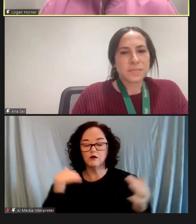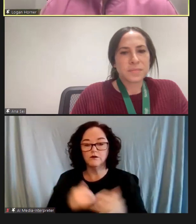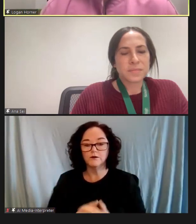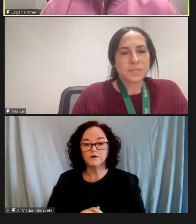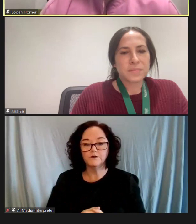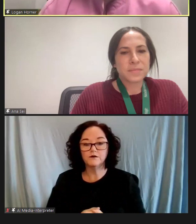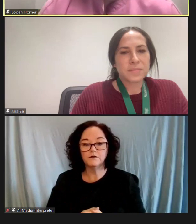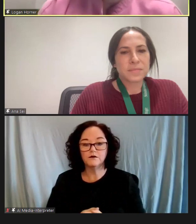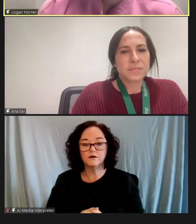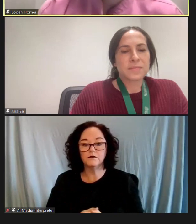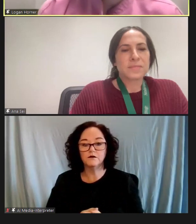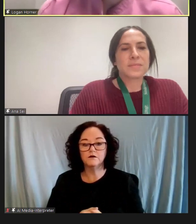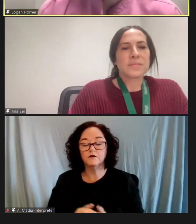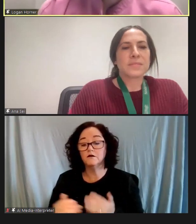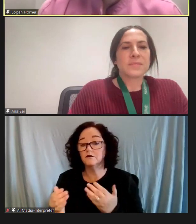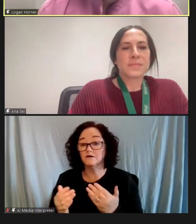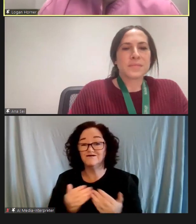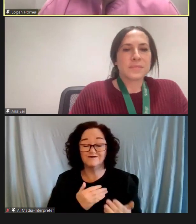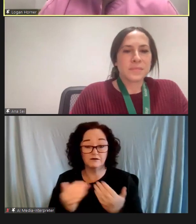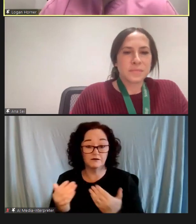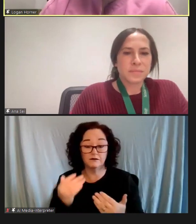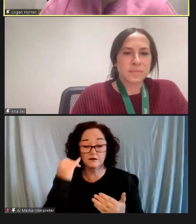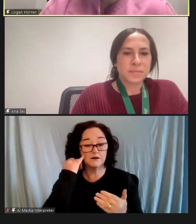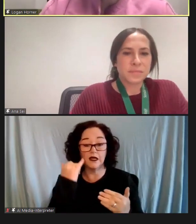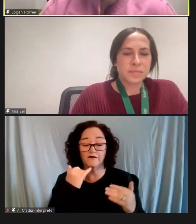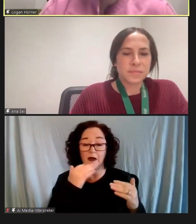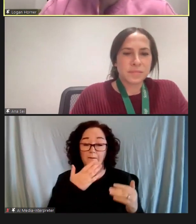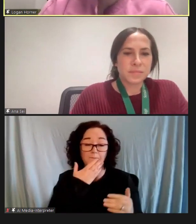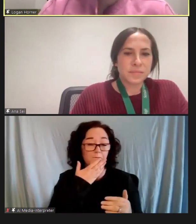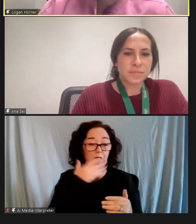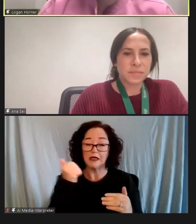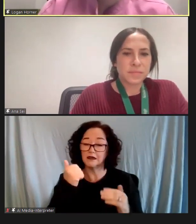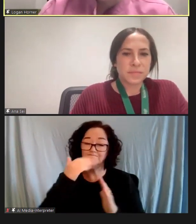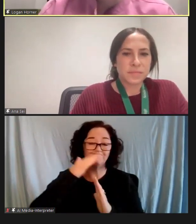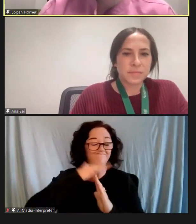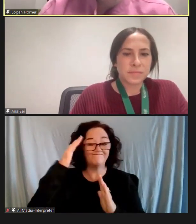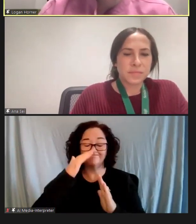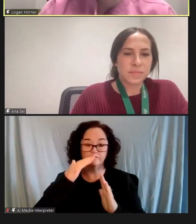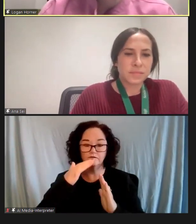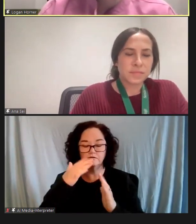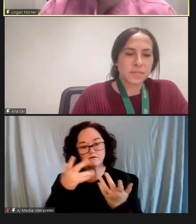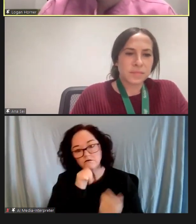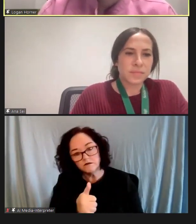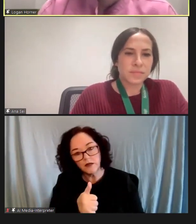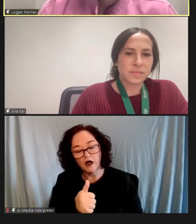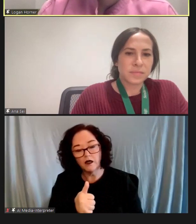if it's not optimal it's still creating